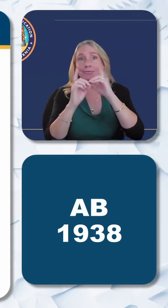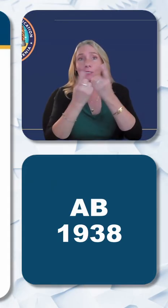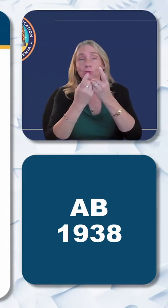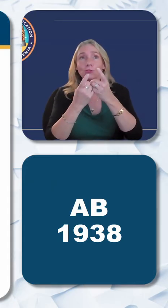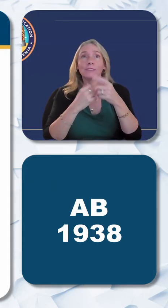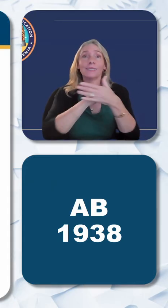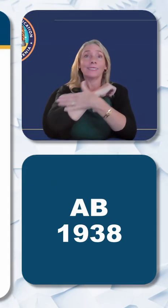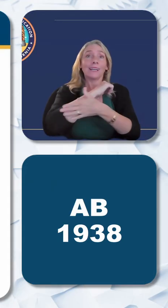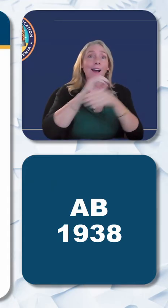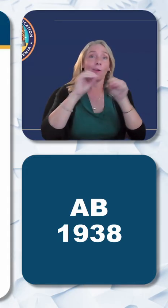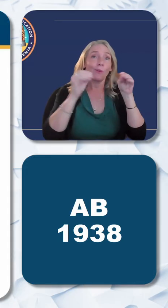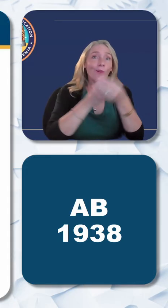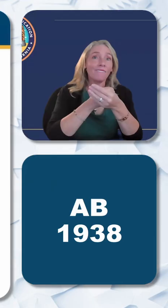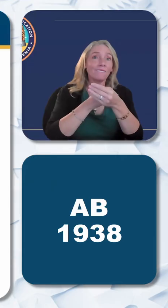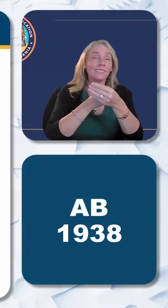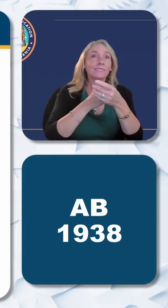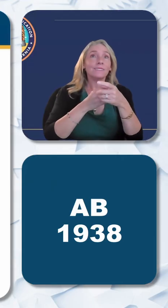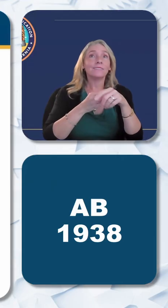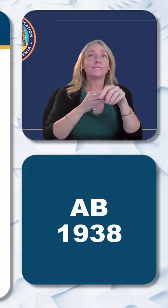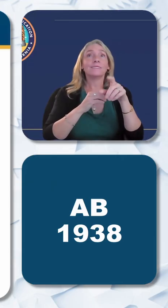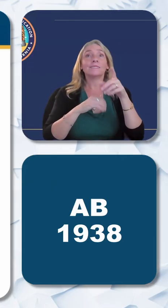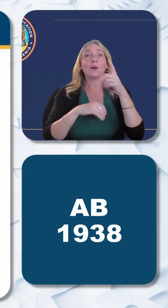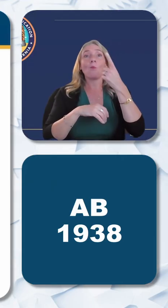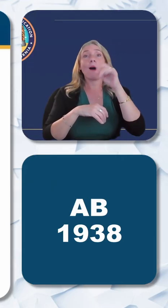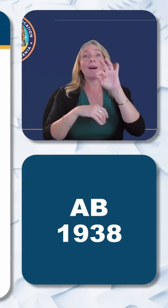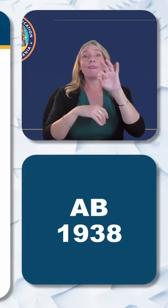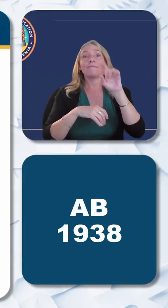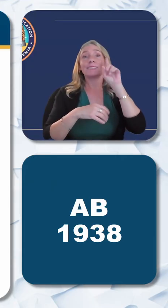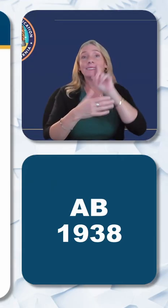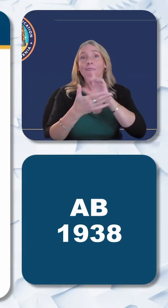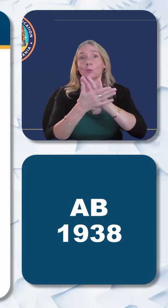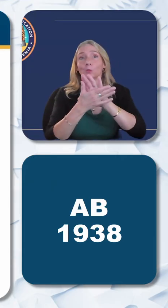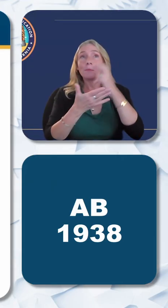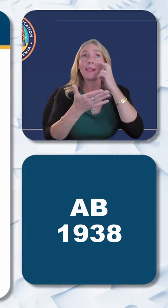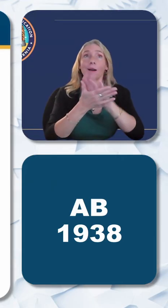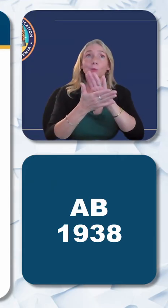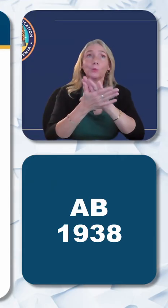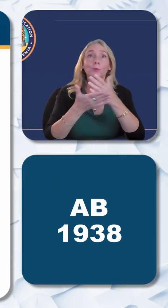different purposes. We have local school districts, we have county offices, we have